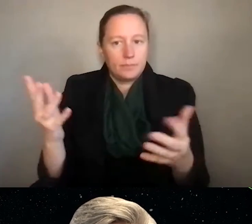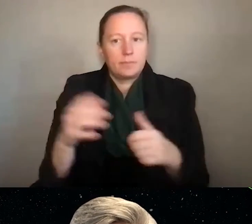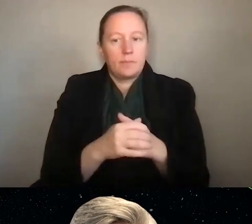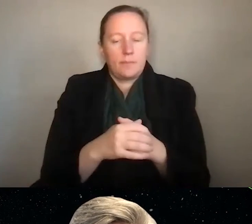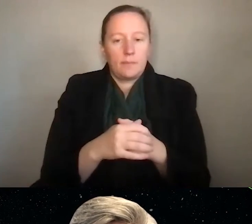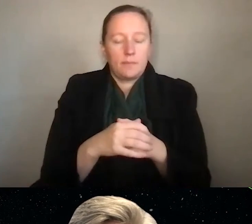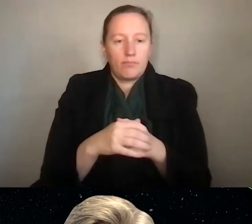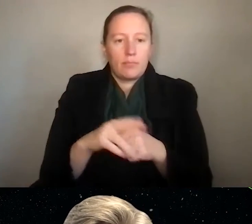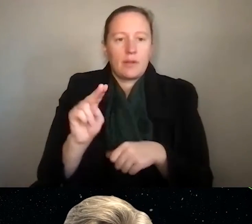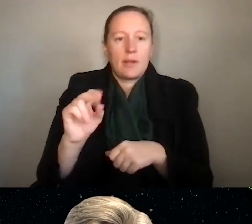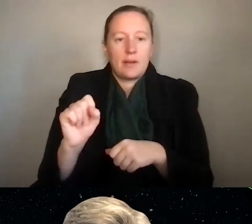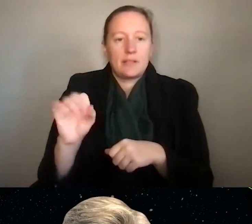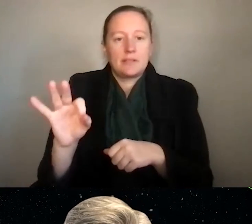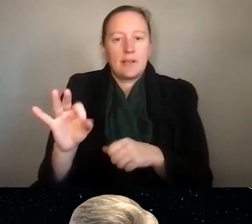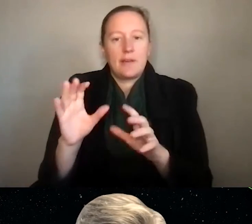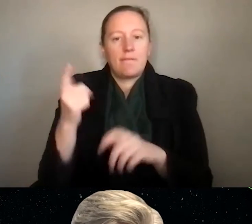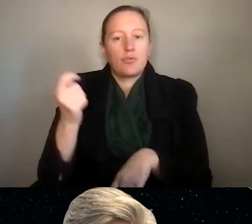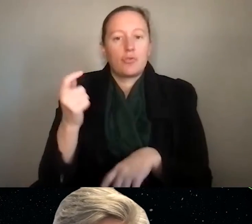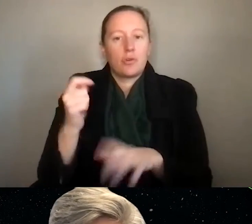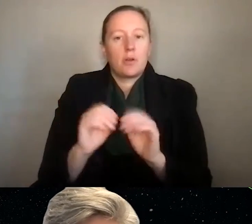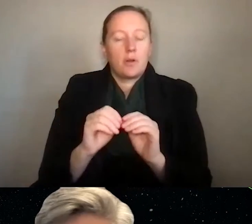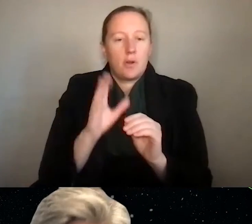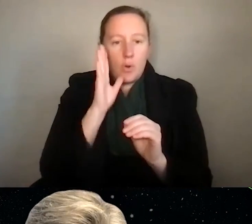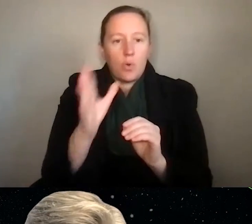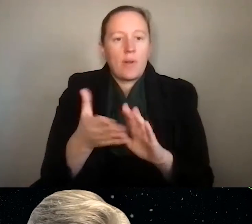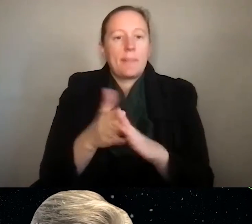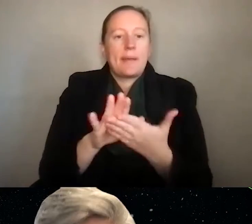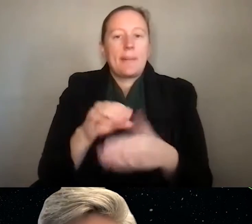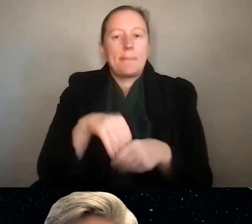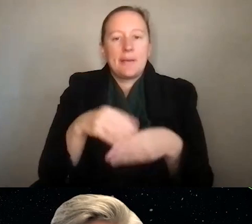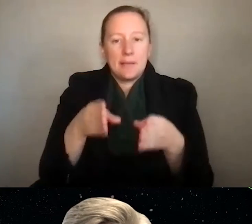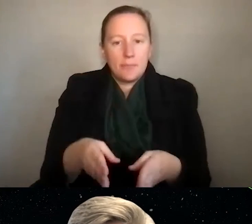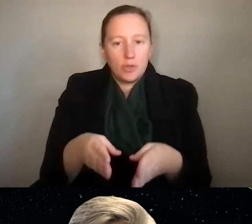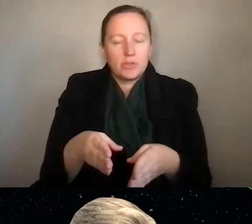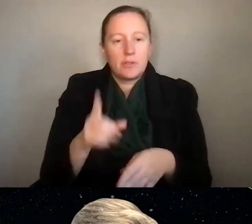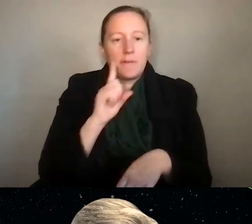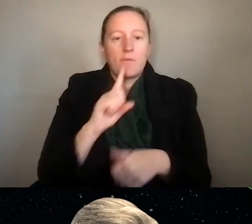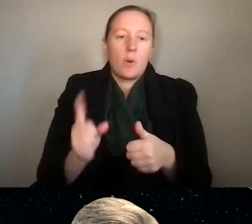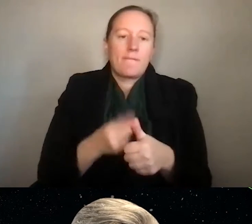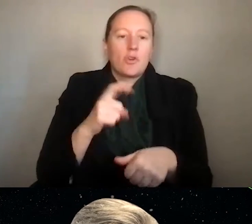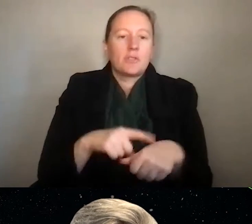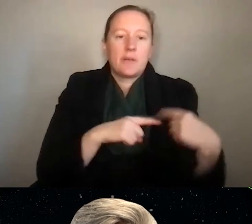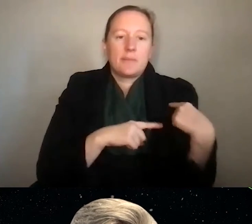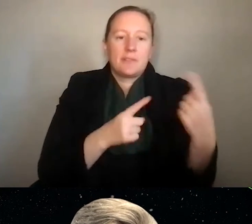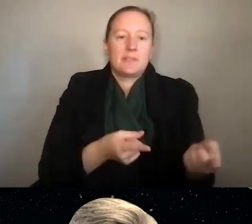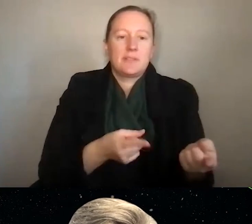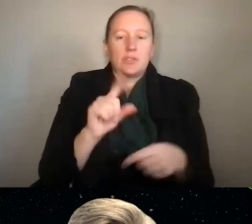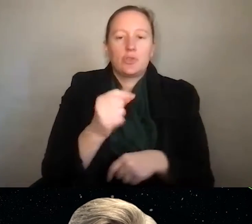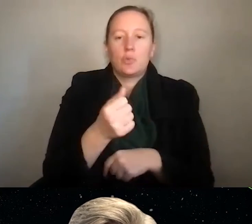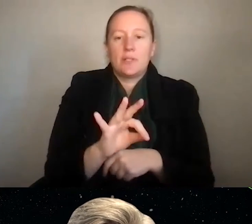the NSF Grants Conference is making a return to a in person gathering, for the first time since fall of 2019.